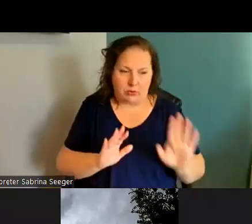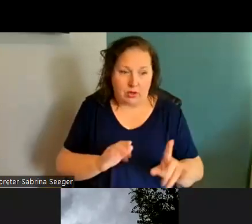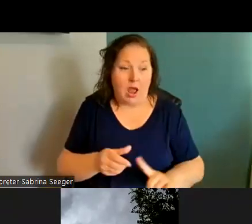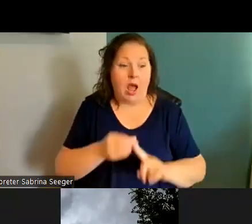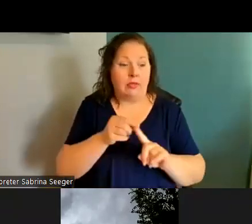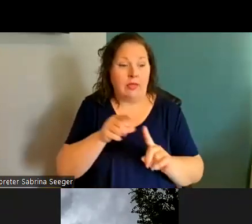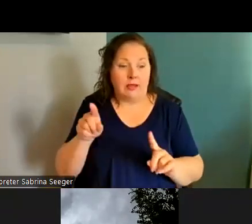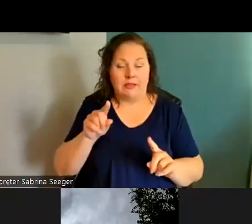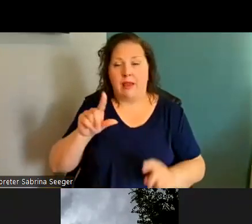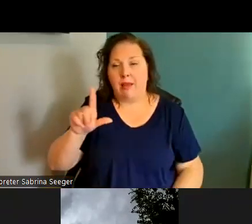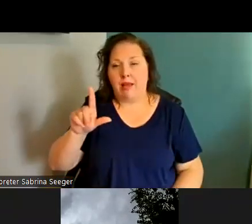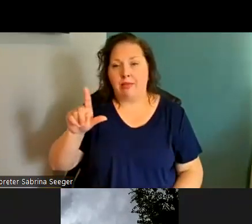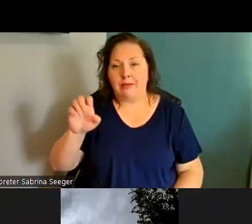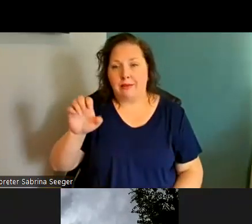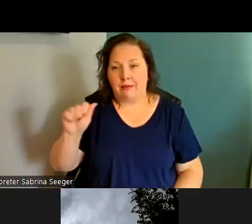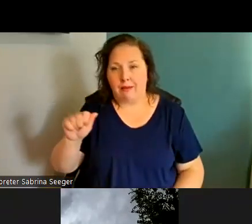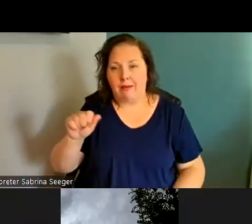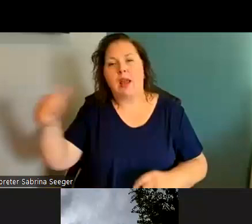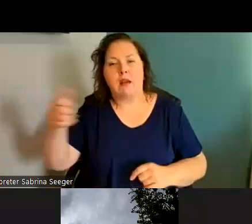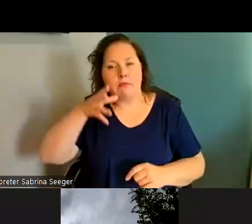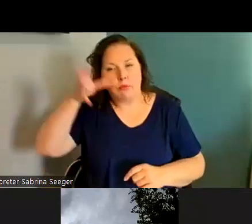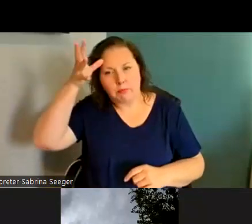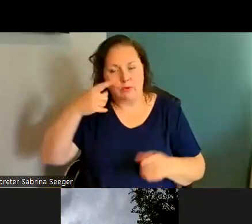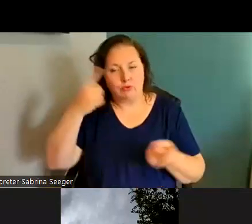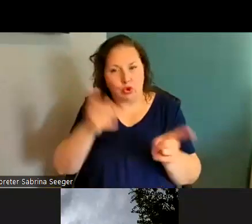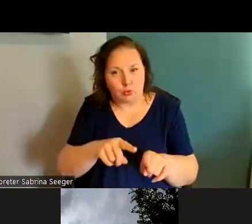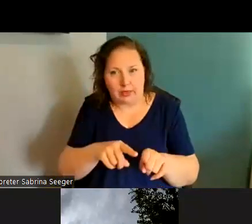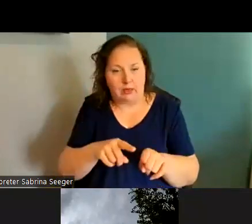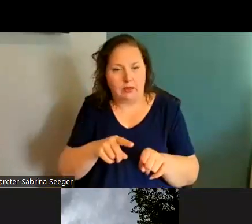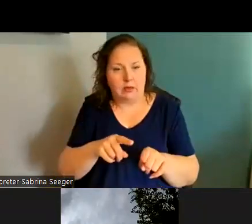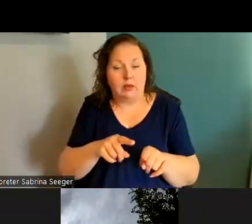LEA and the parent agree otherwise. So that is if you agree with the decision that your child was